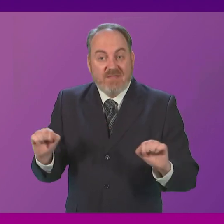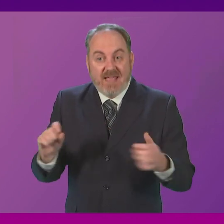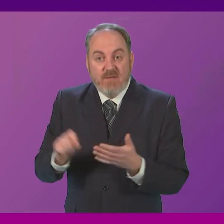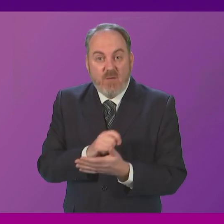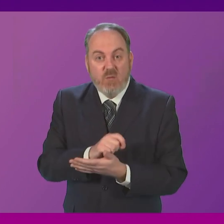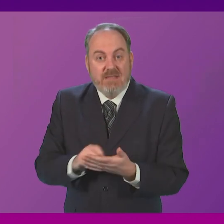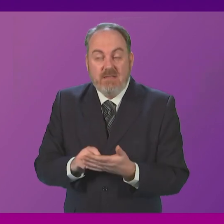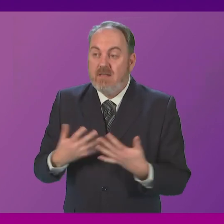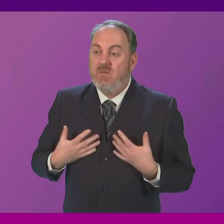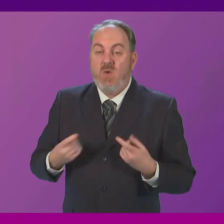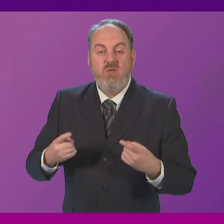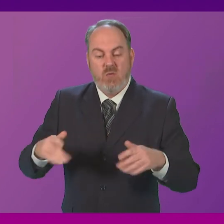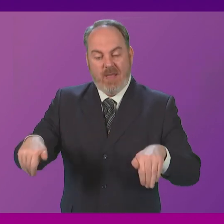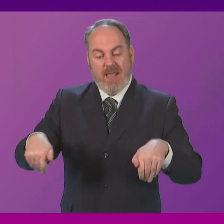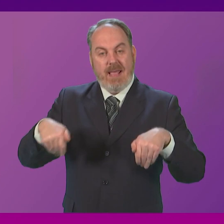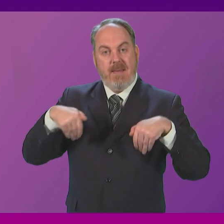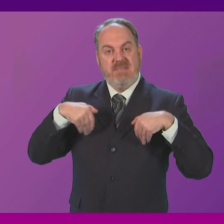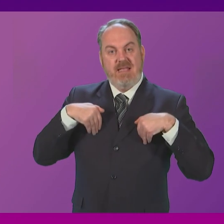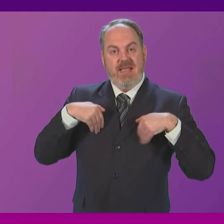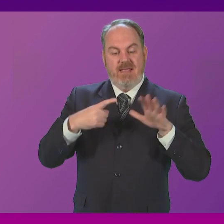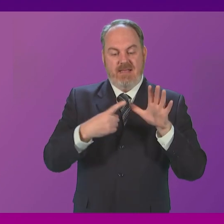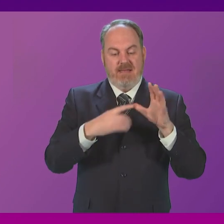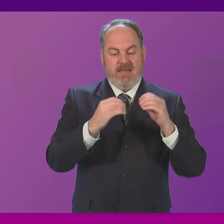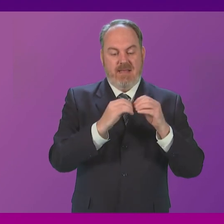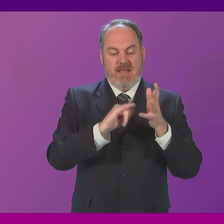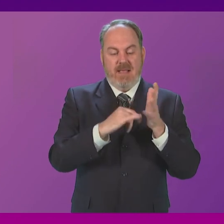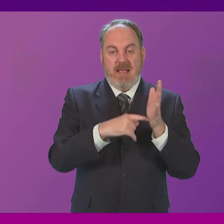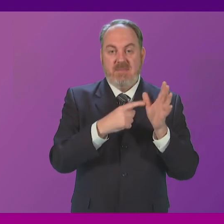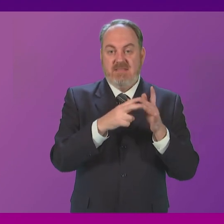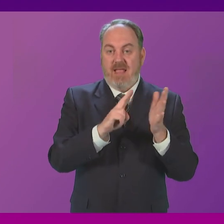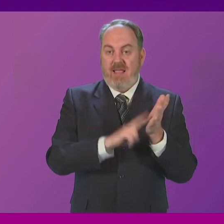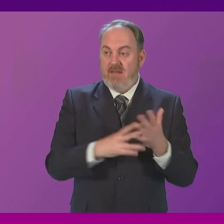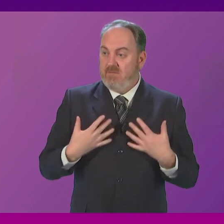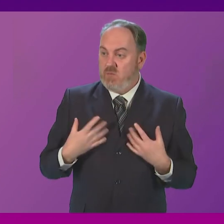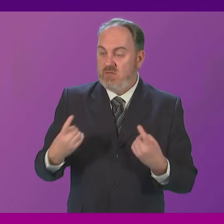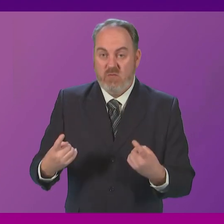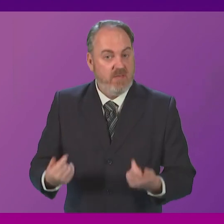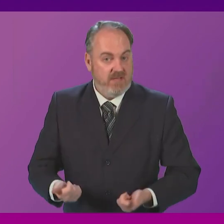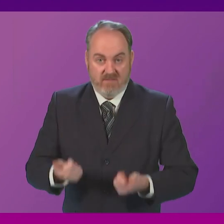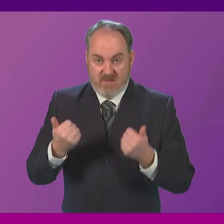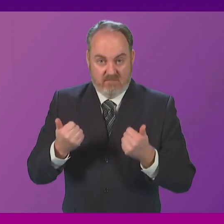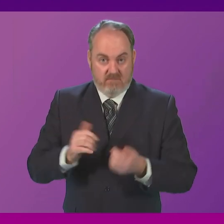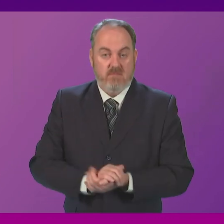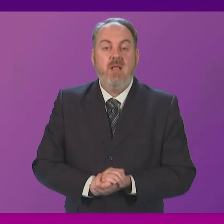There will be a short suspension while the result is verified and I will then announce the results of voting.